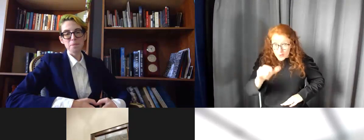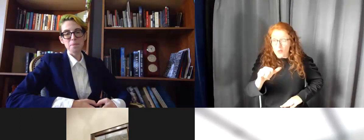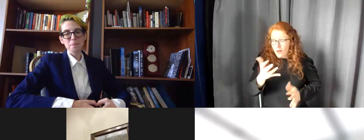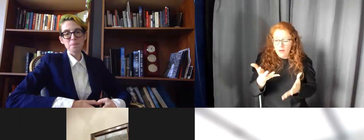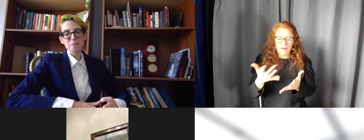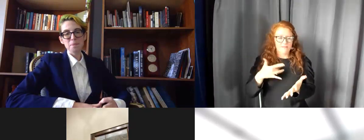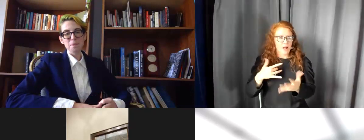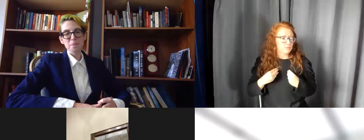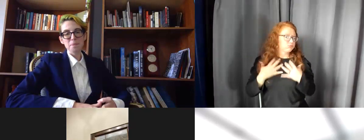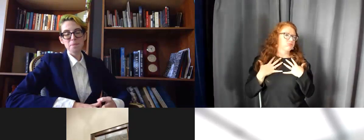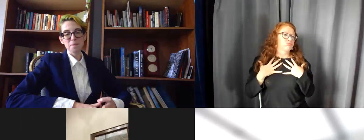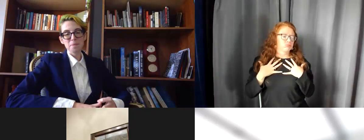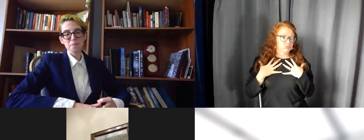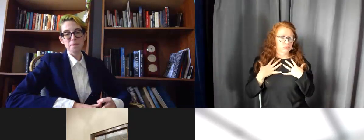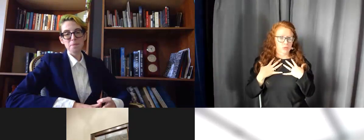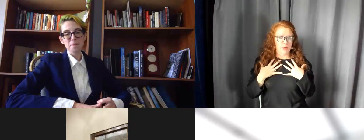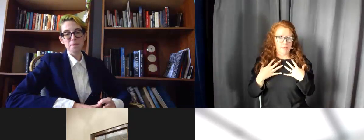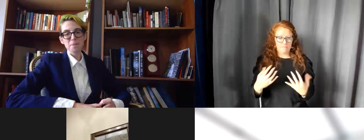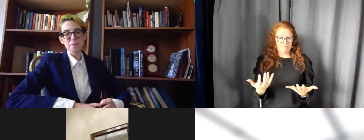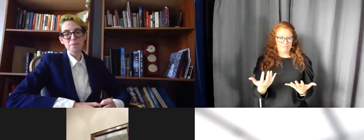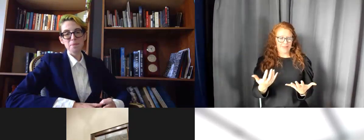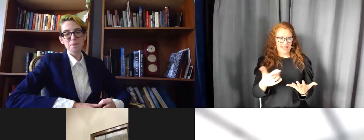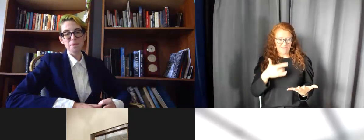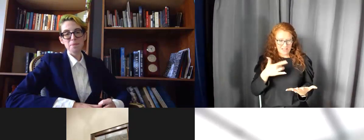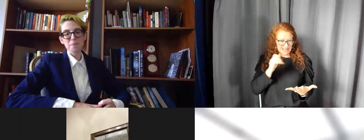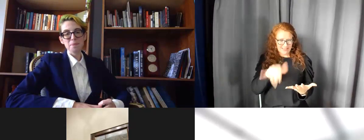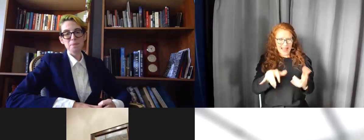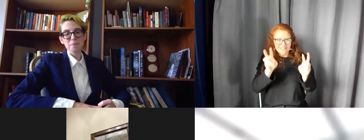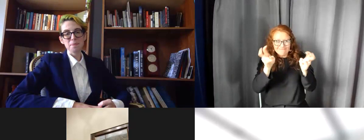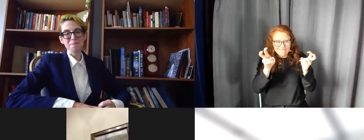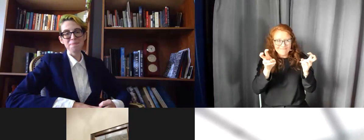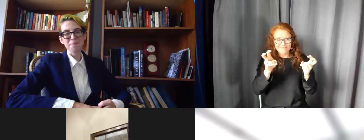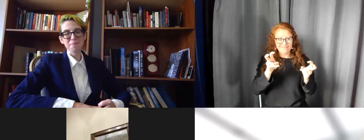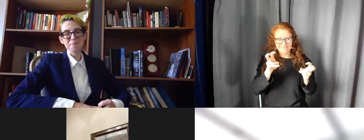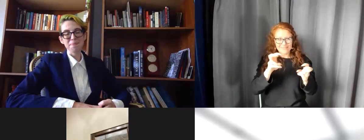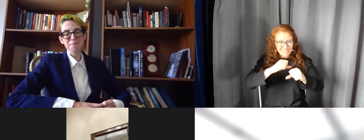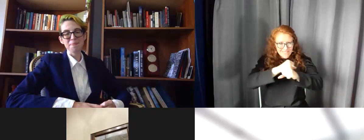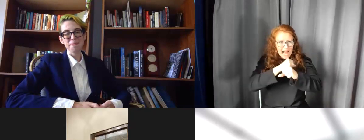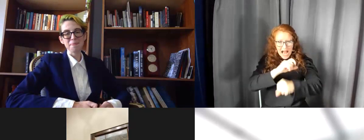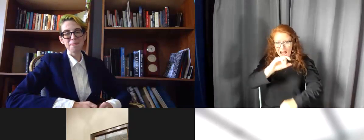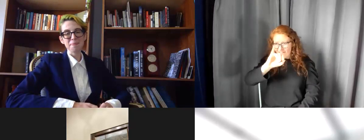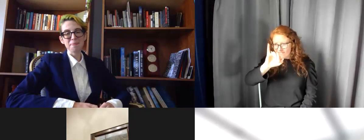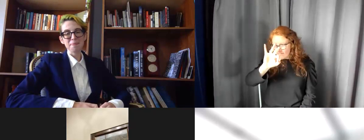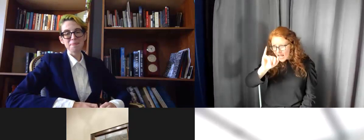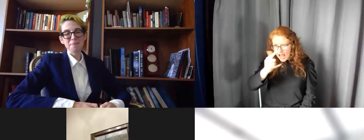Jordan Radford: the the the quote unquote, fight for justice. It has already been started the first.